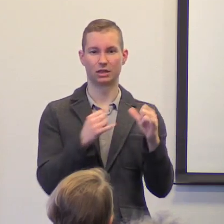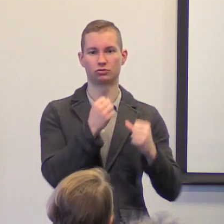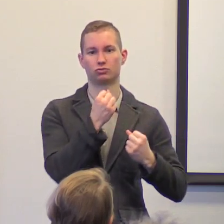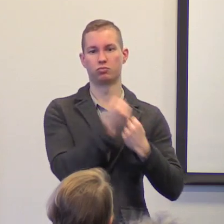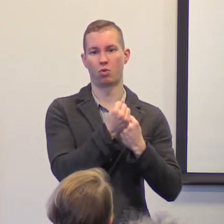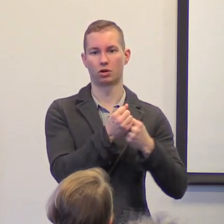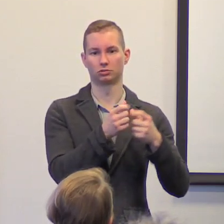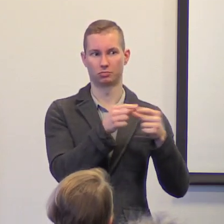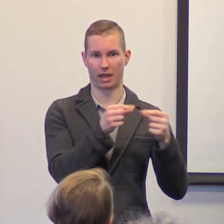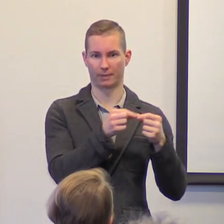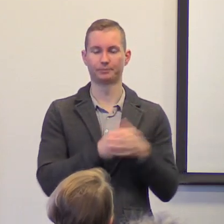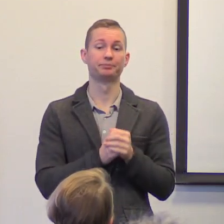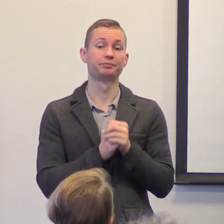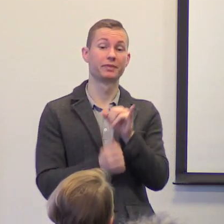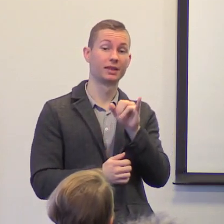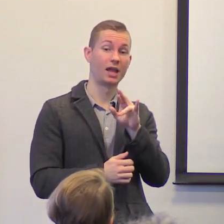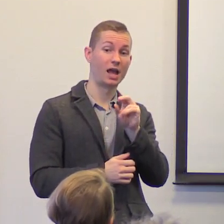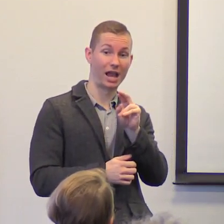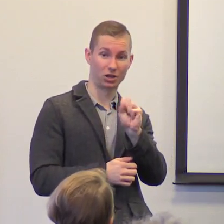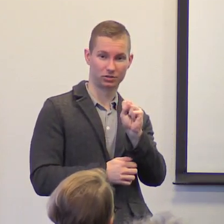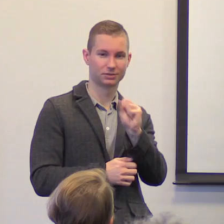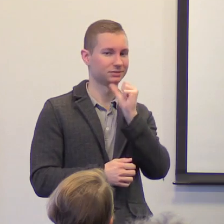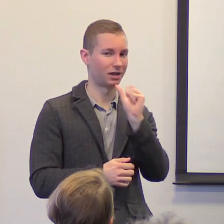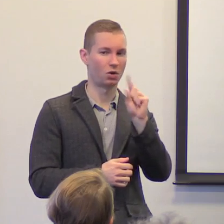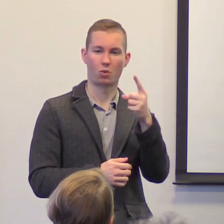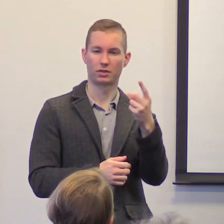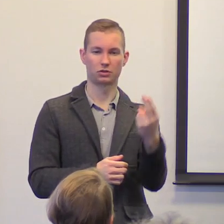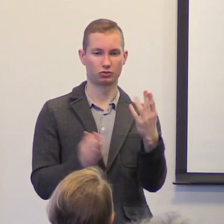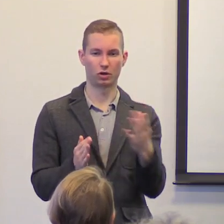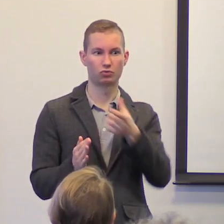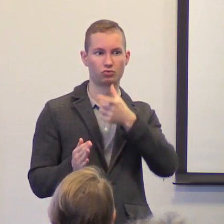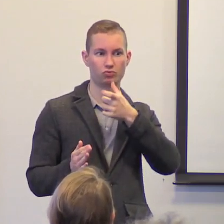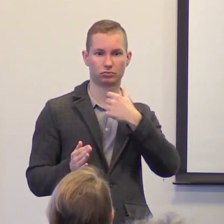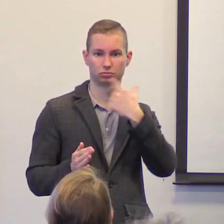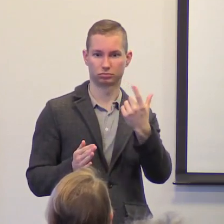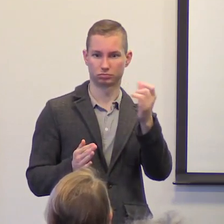Irons tells us, and I think not the only historian to tell us, that that evidence was really